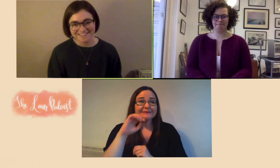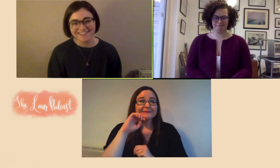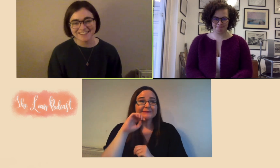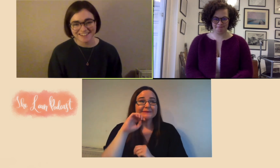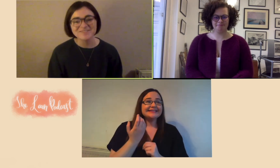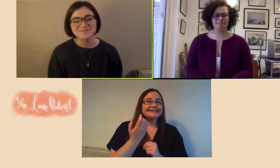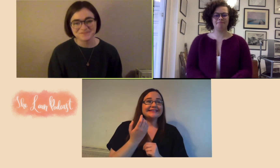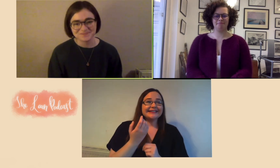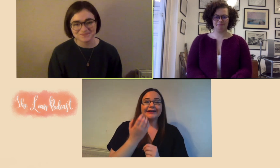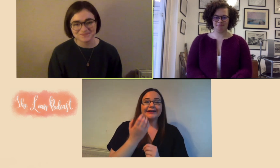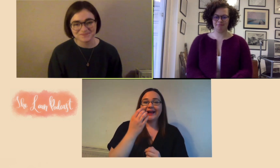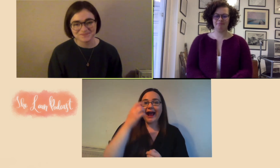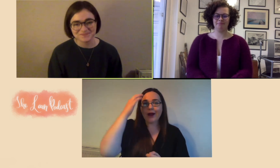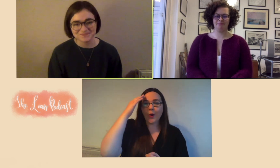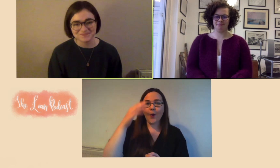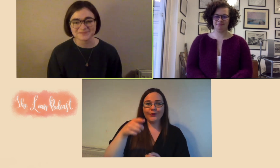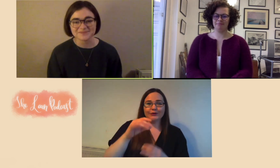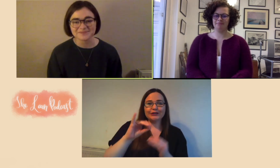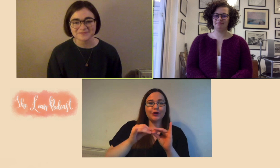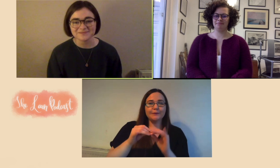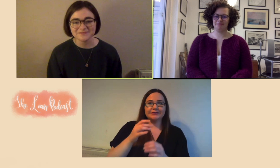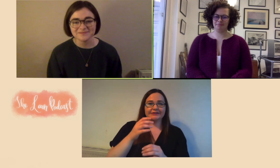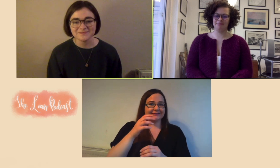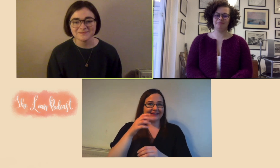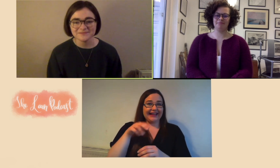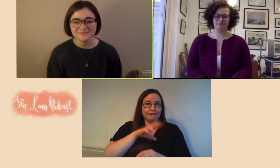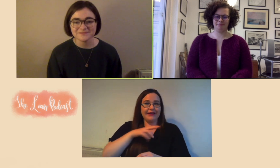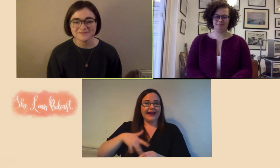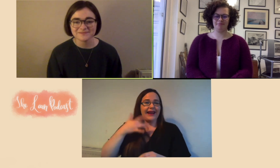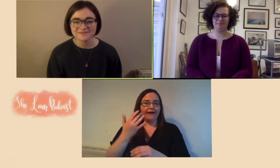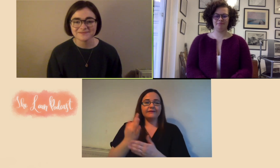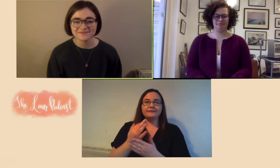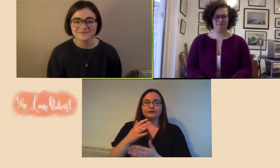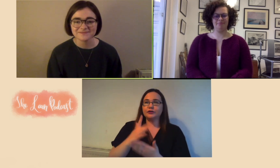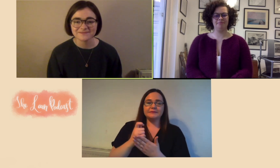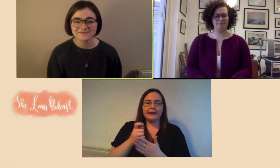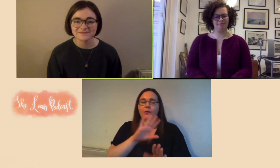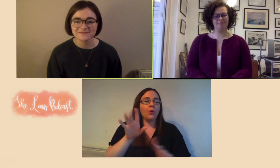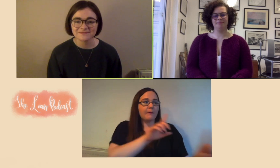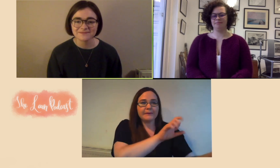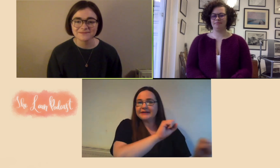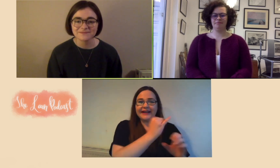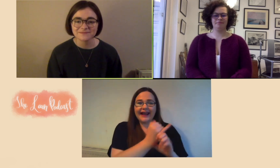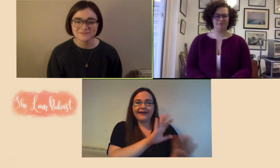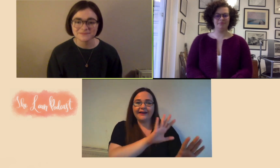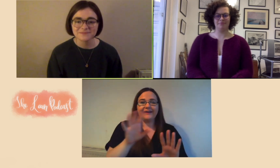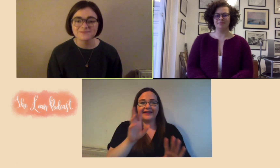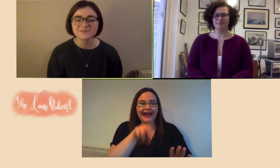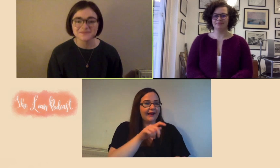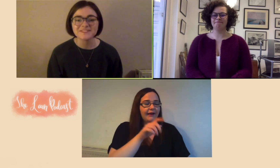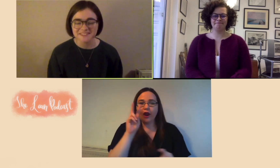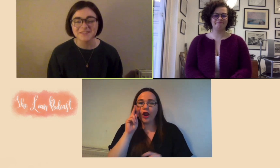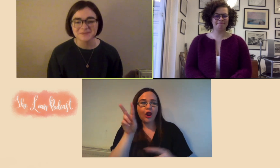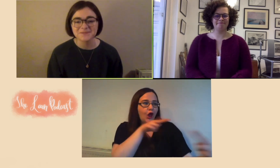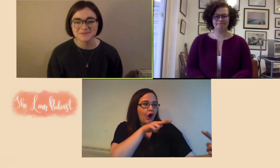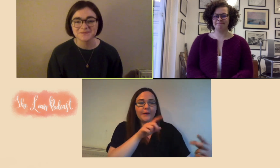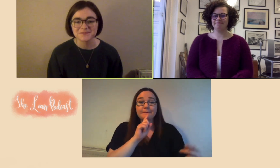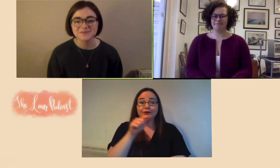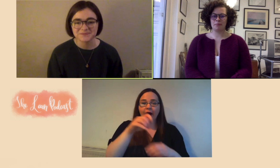to monitor that situation. And especially for an interpreter, being present as well. I think in real life,